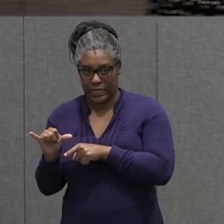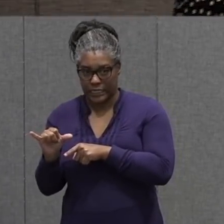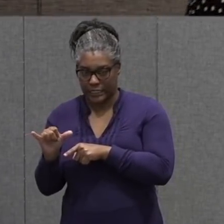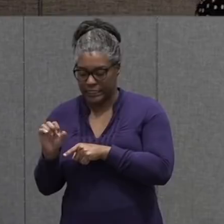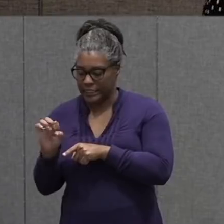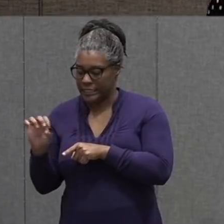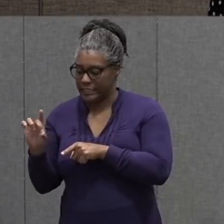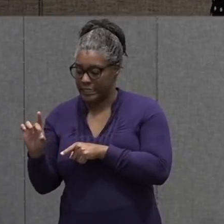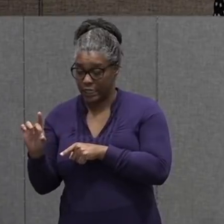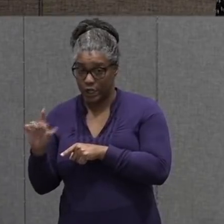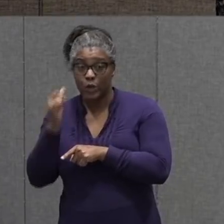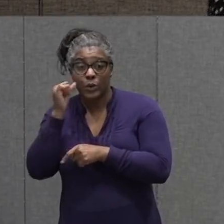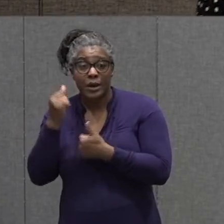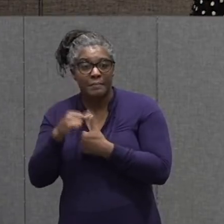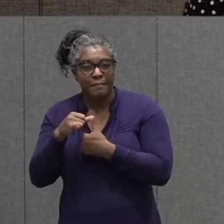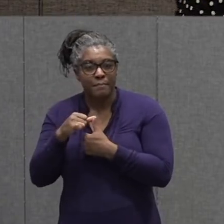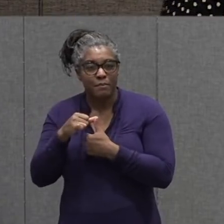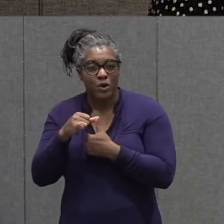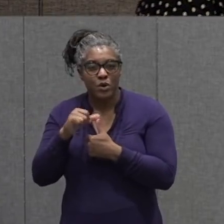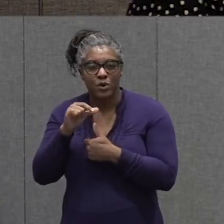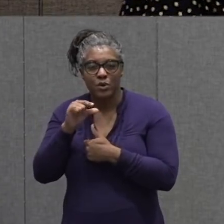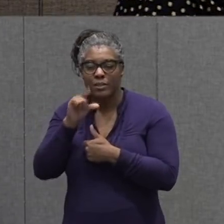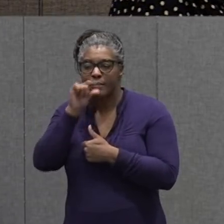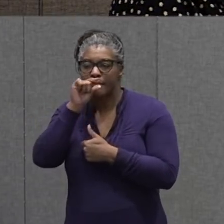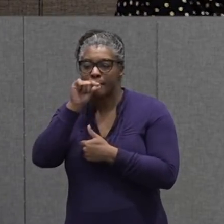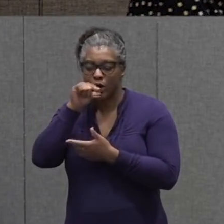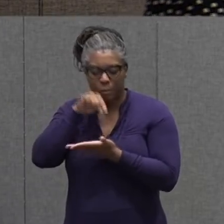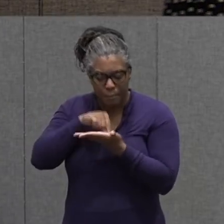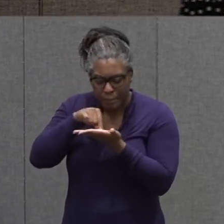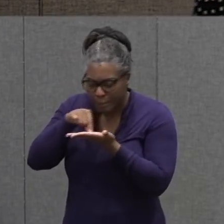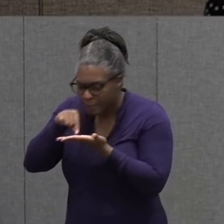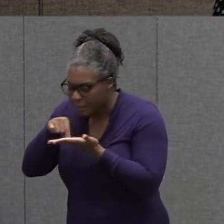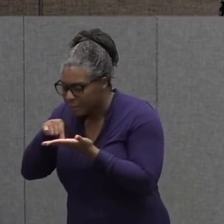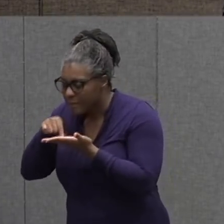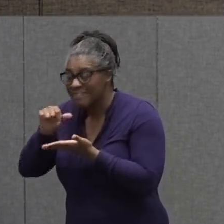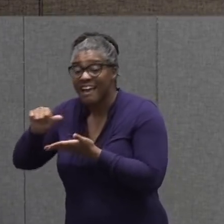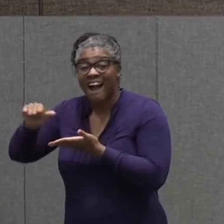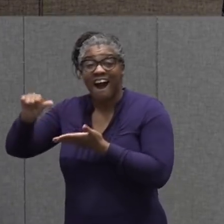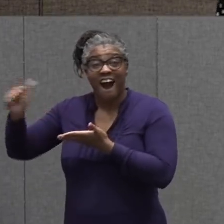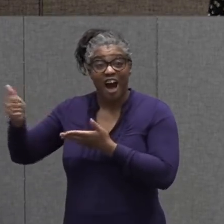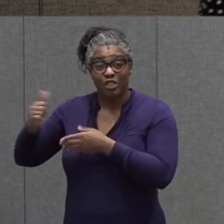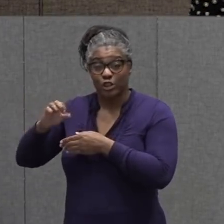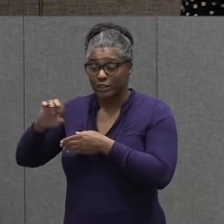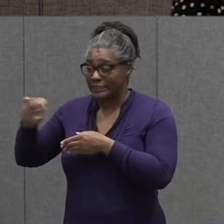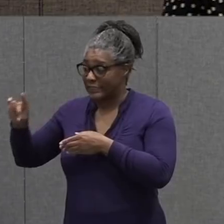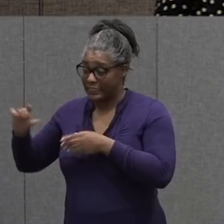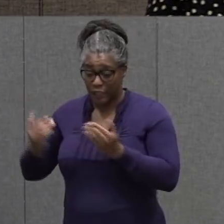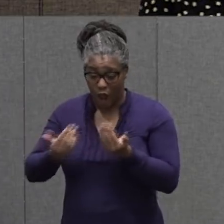And then the wind blew her away. And it was winter. Do you remember winter, when she was able